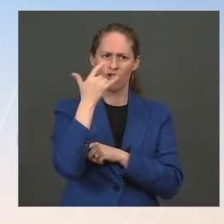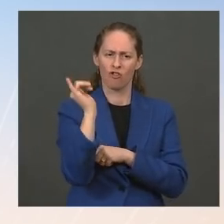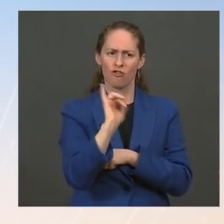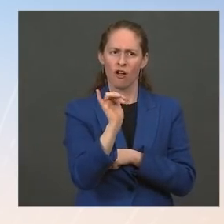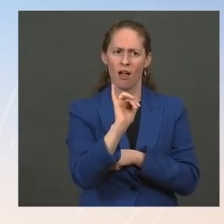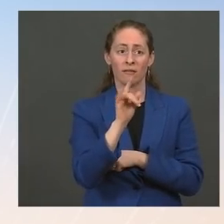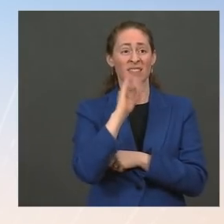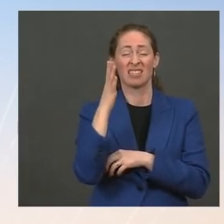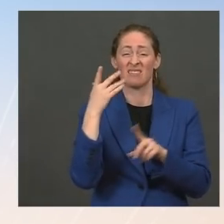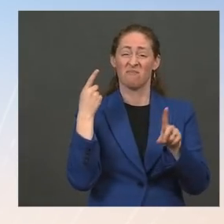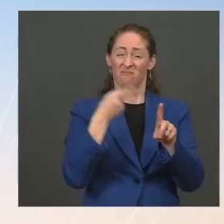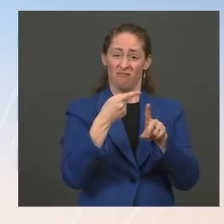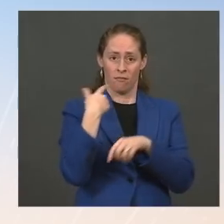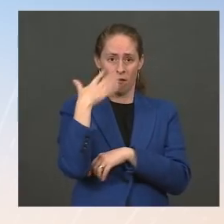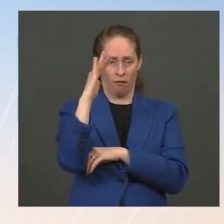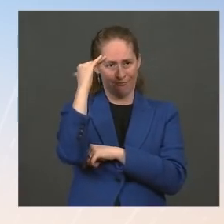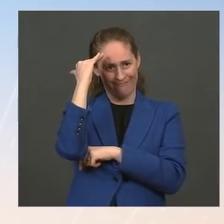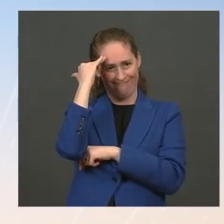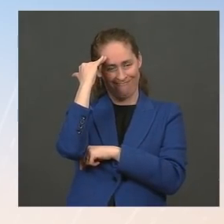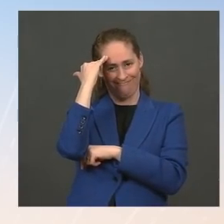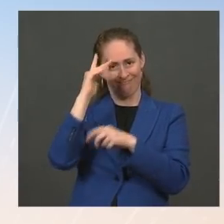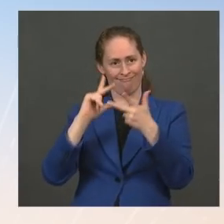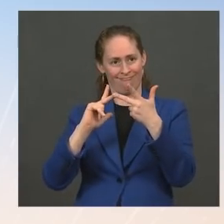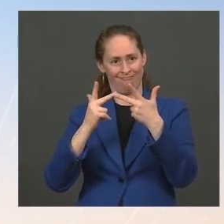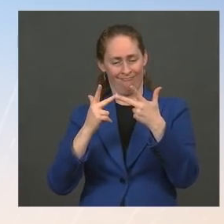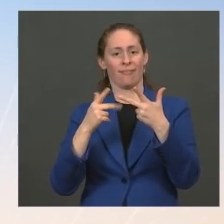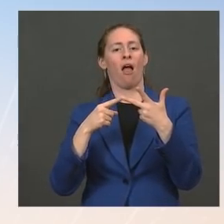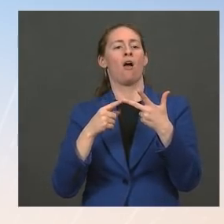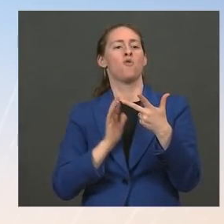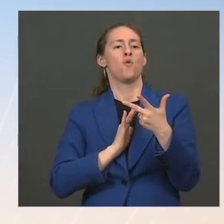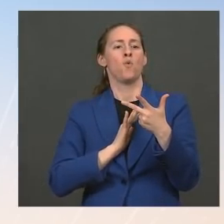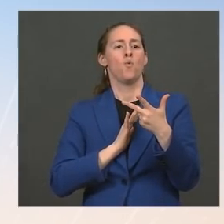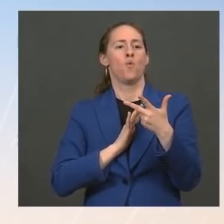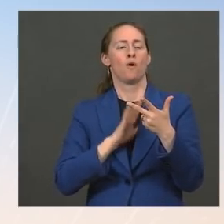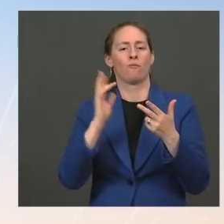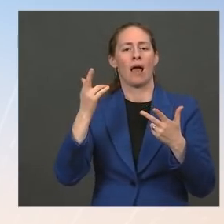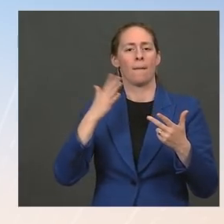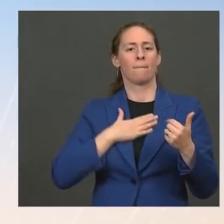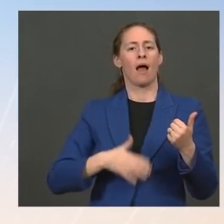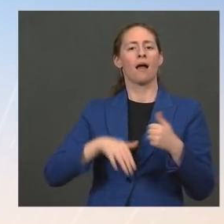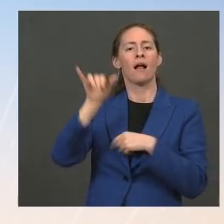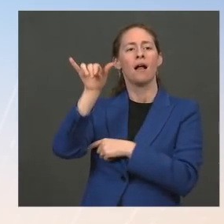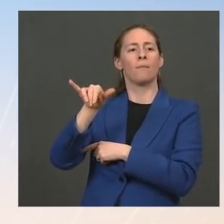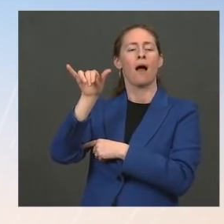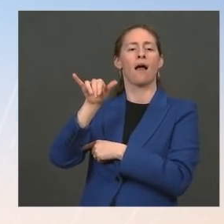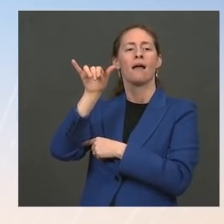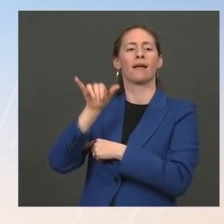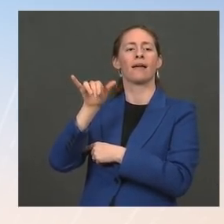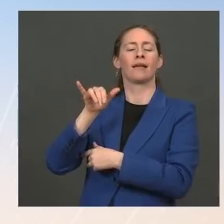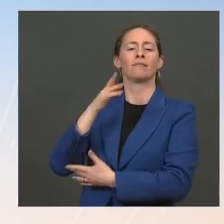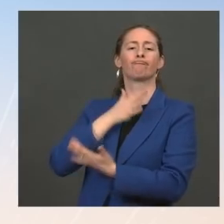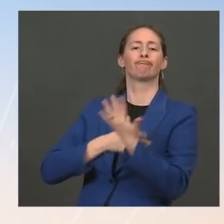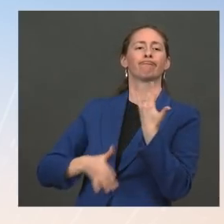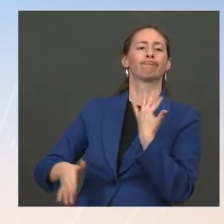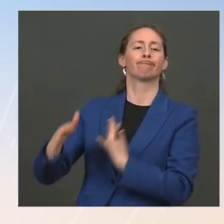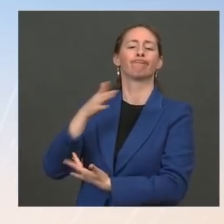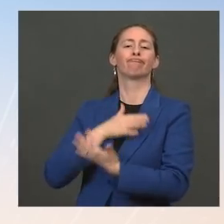in the American people. There are still tens of millions of people out there who have not gotten their booster. If people feel they don't know what to do right now,